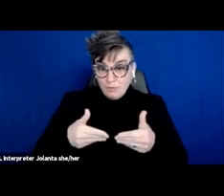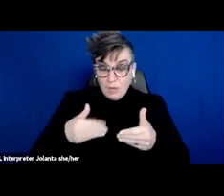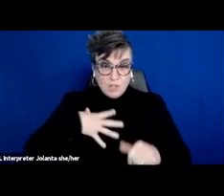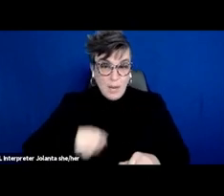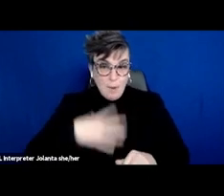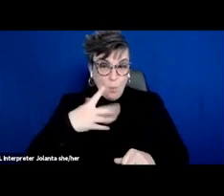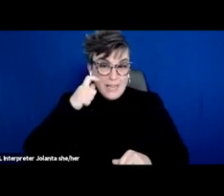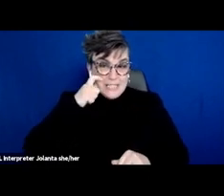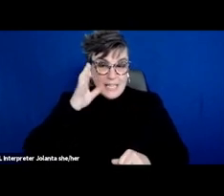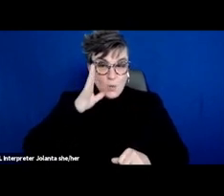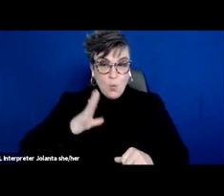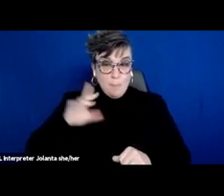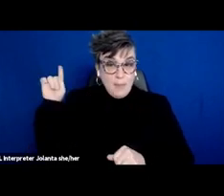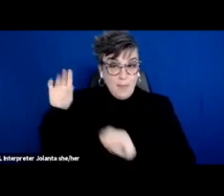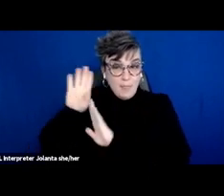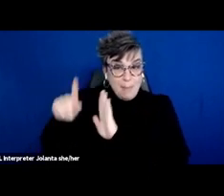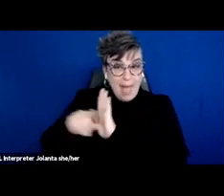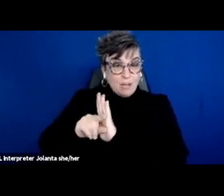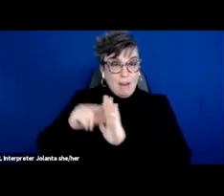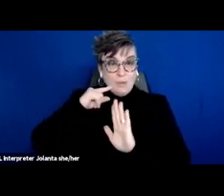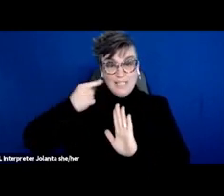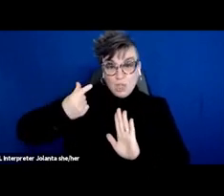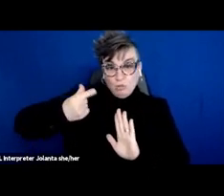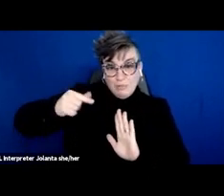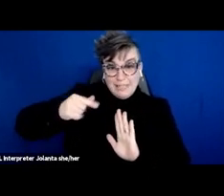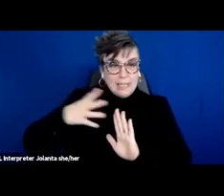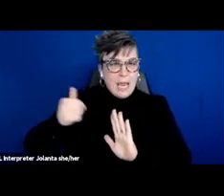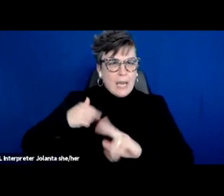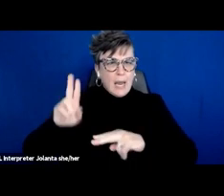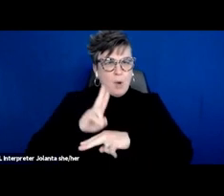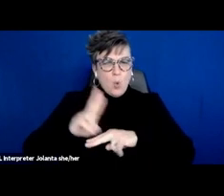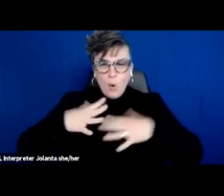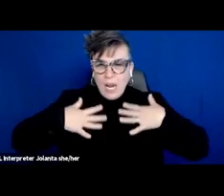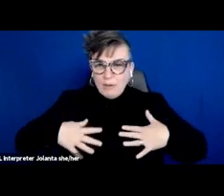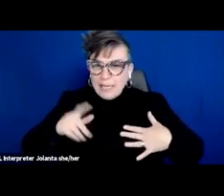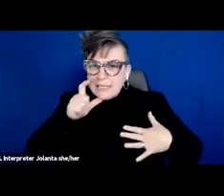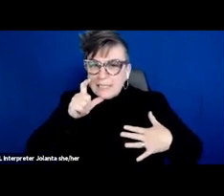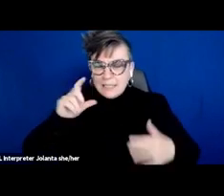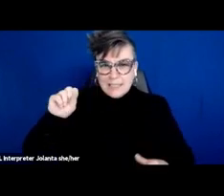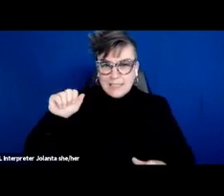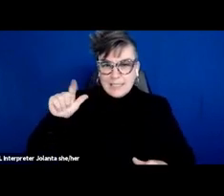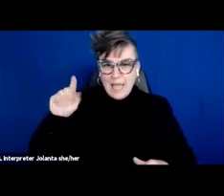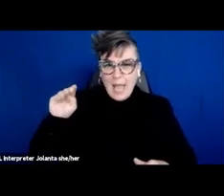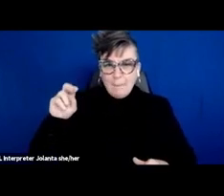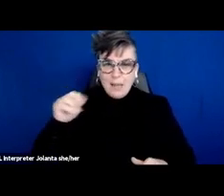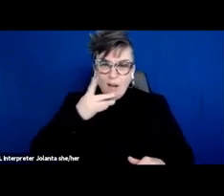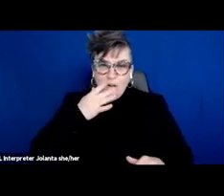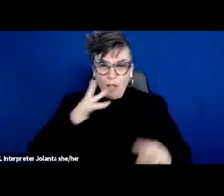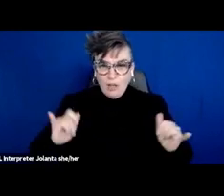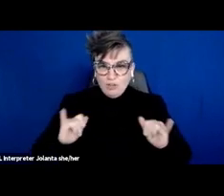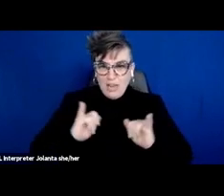I am against a green background and wearing a salmon-colored sweater jacket. I have chin